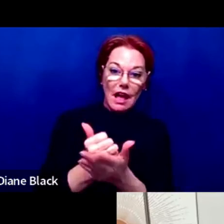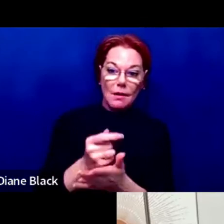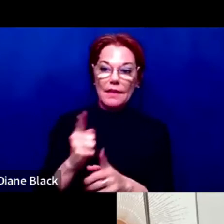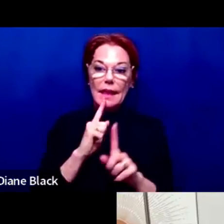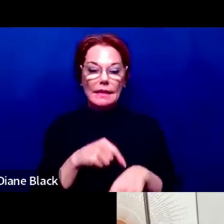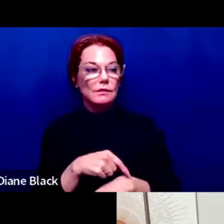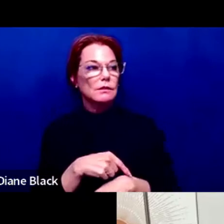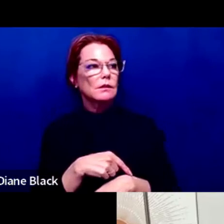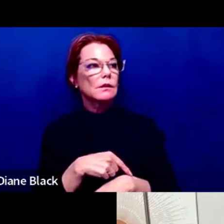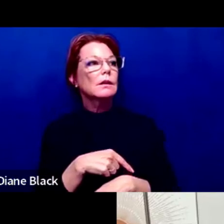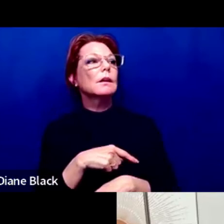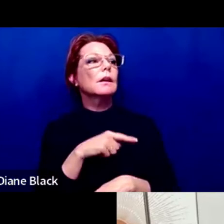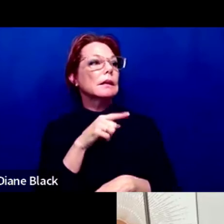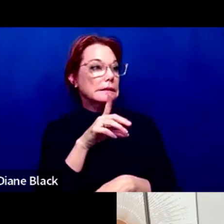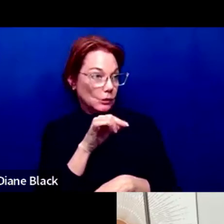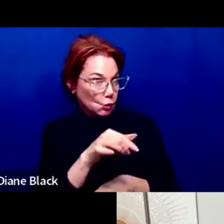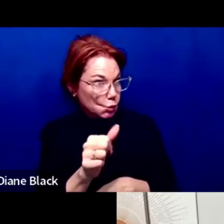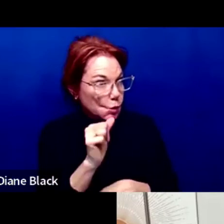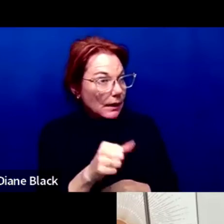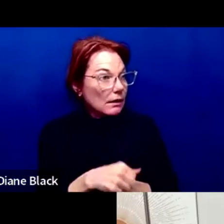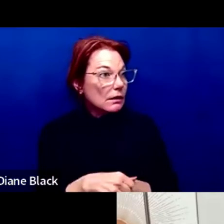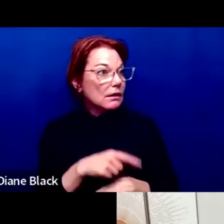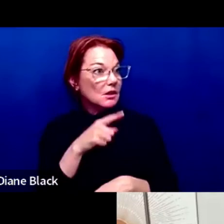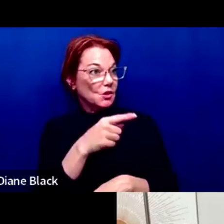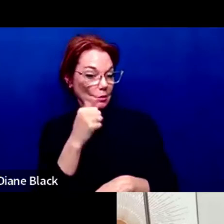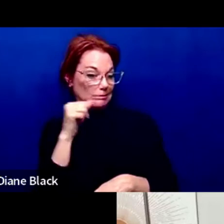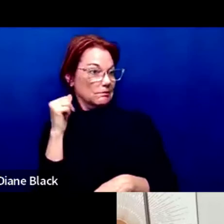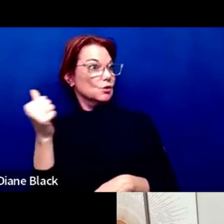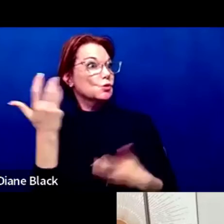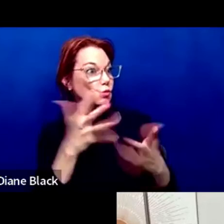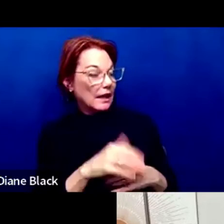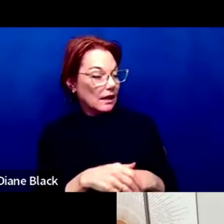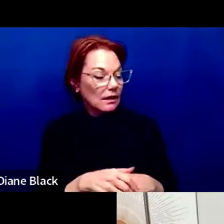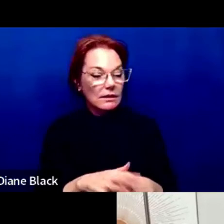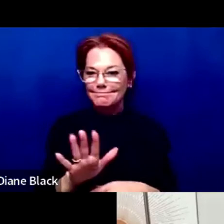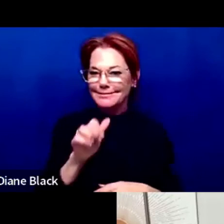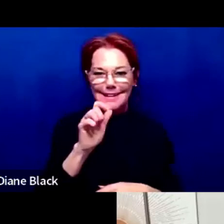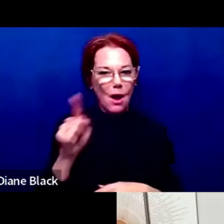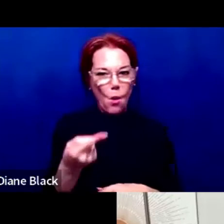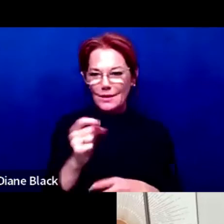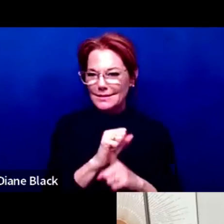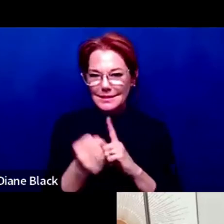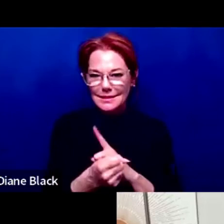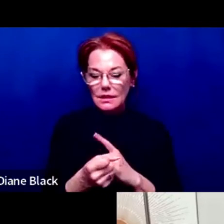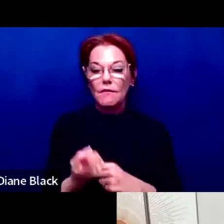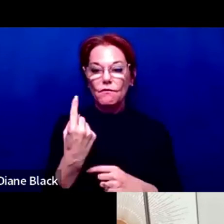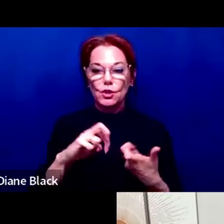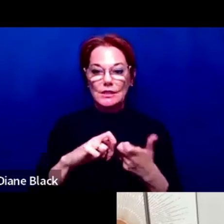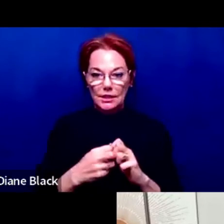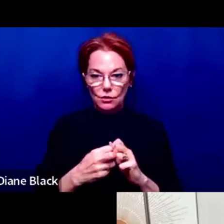first issue is one we had to get me off the streets. If I'm homeless, I can't think straight anyway. So then we had to it was